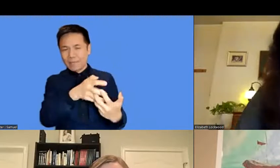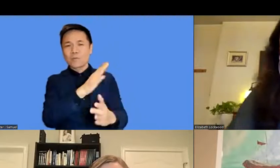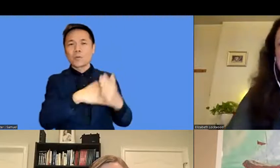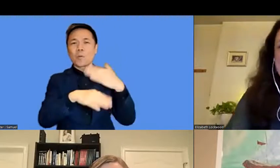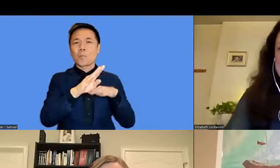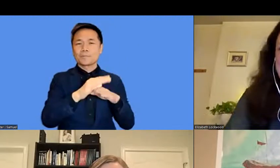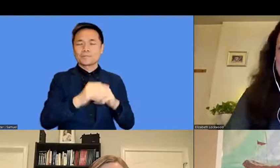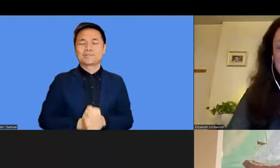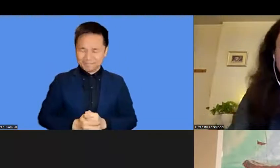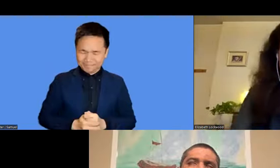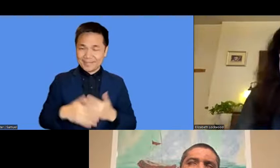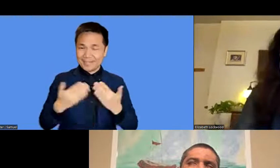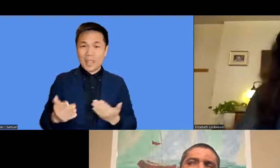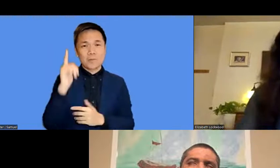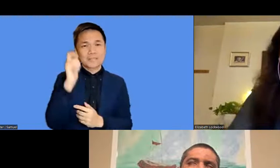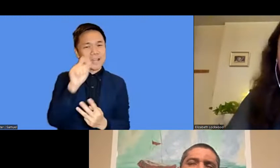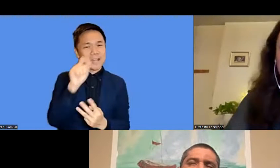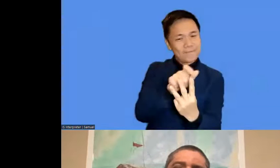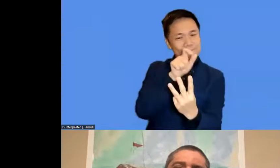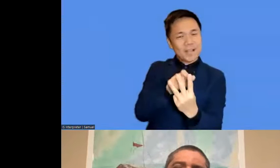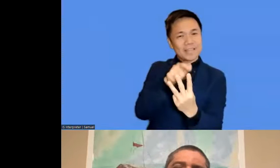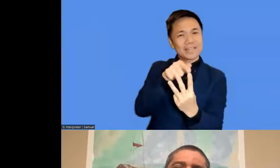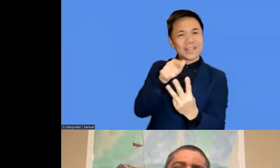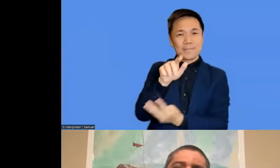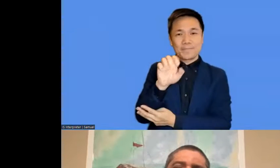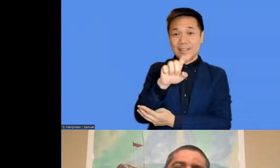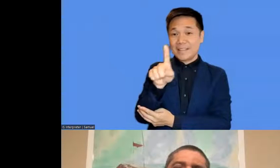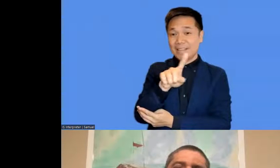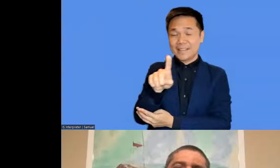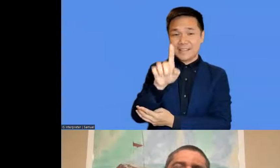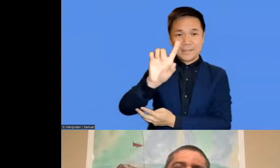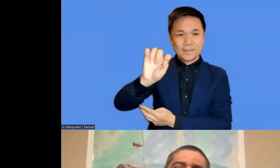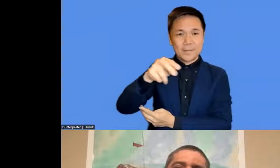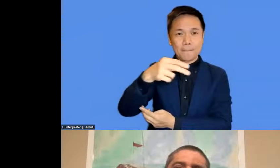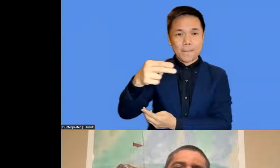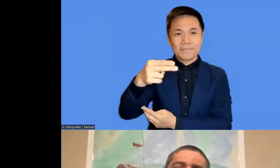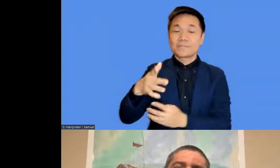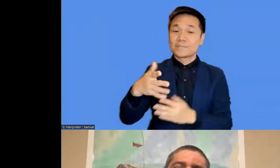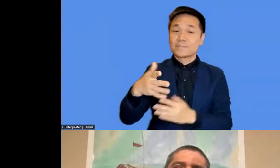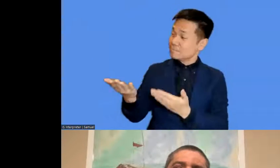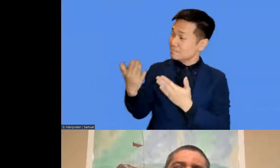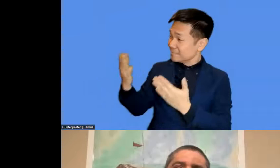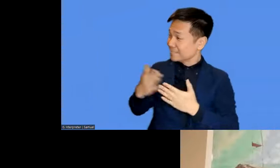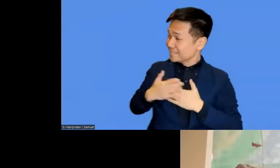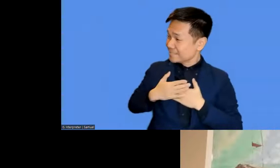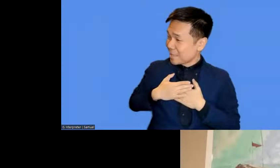Thank you so much, Jennifer. Thank you for having us. I am going to share my screen, my presentation.